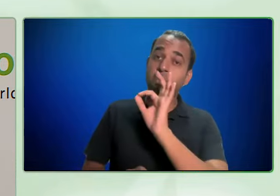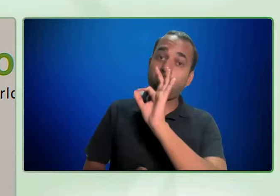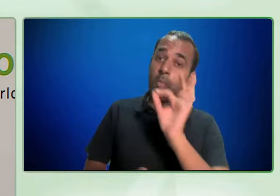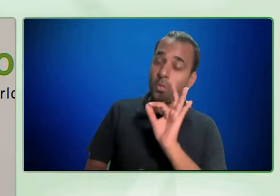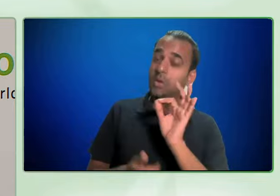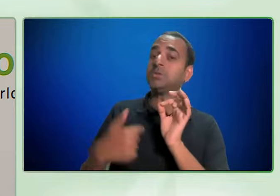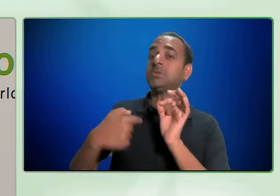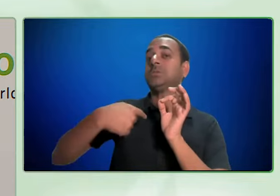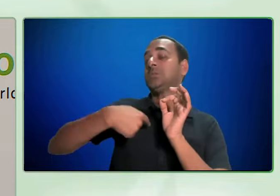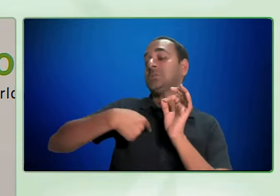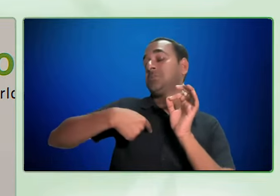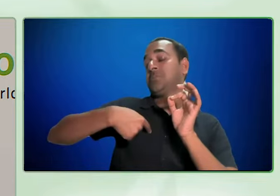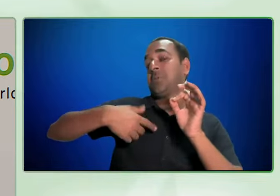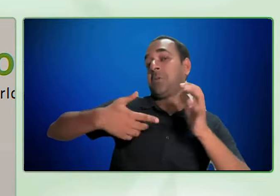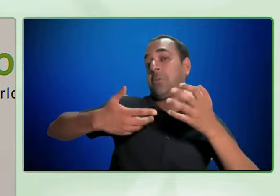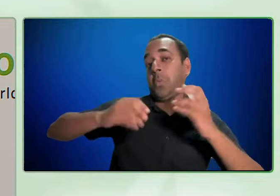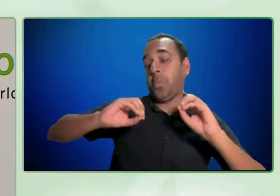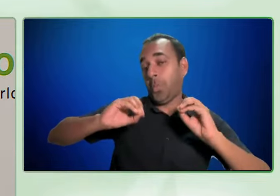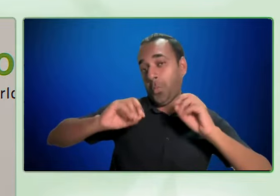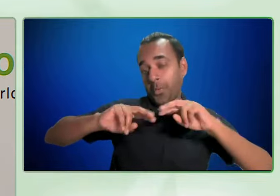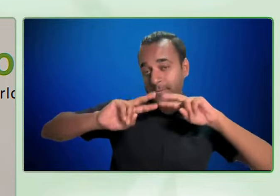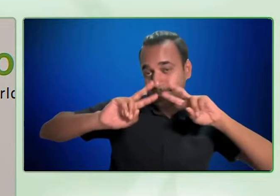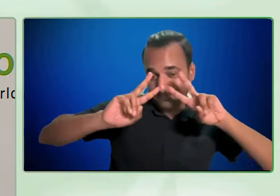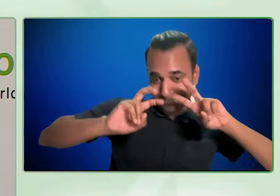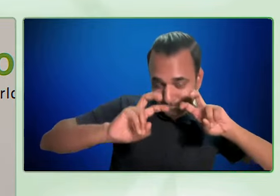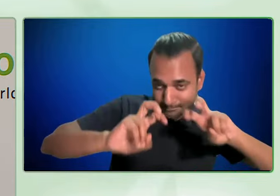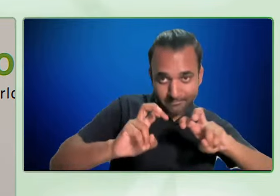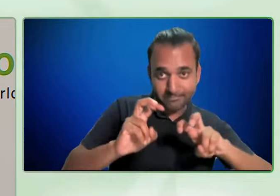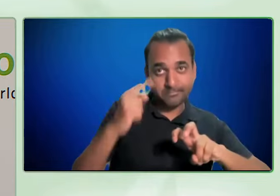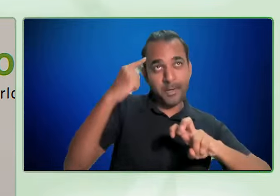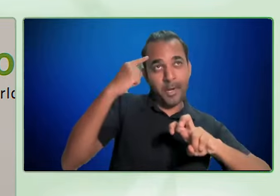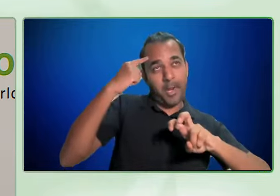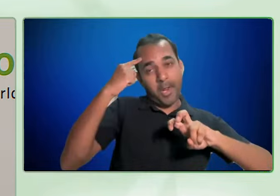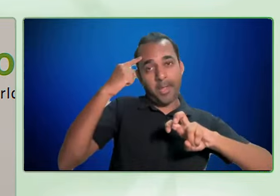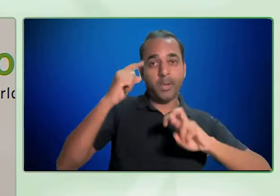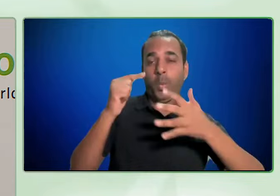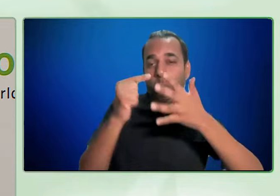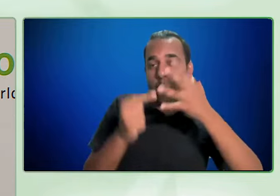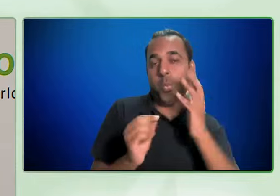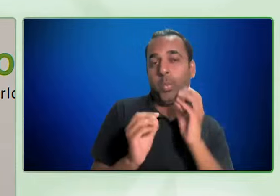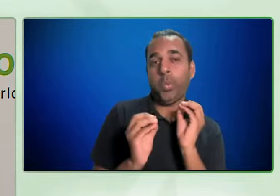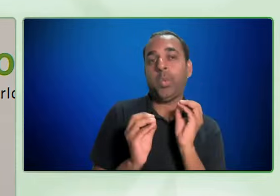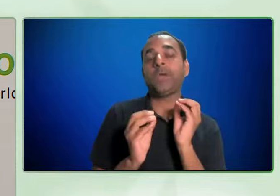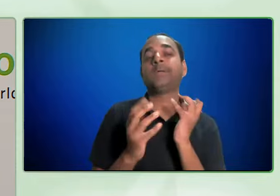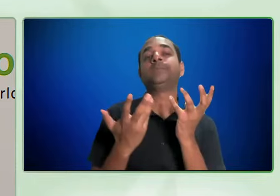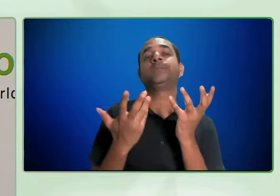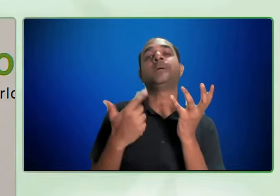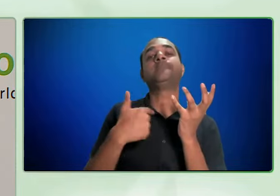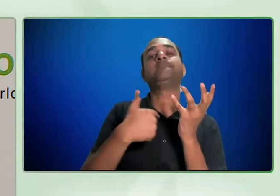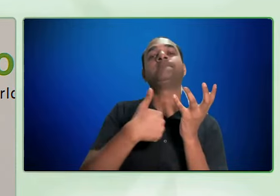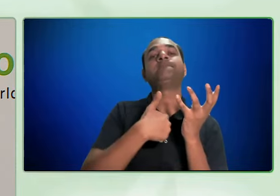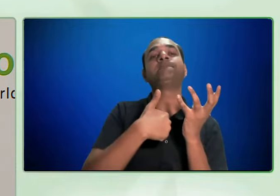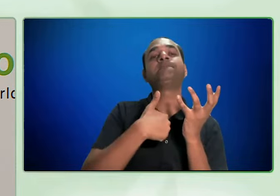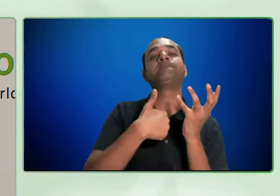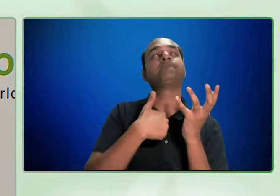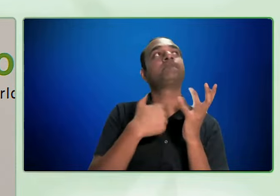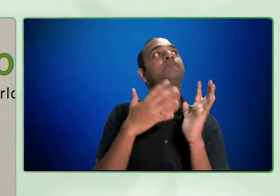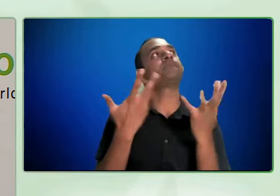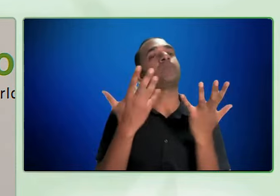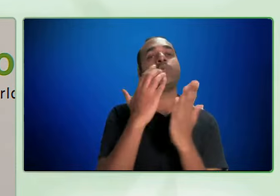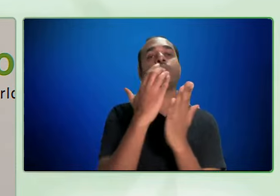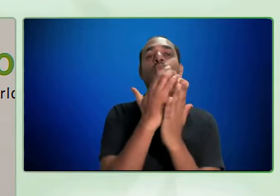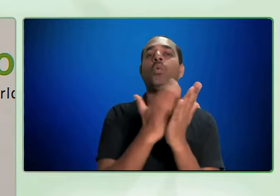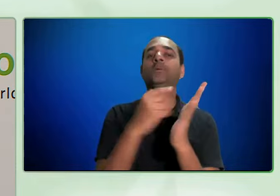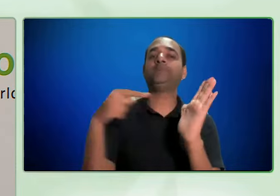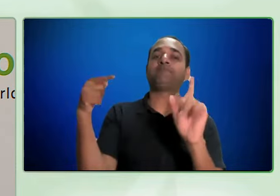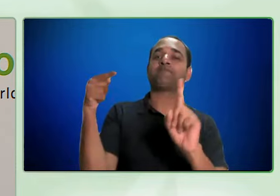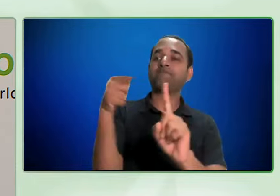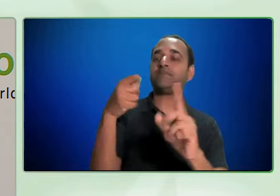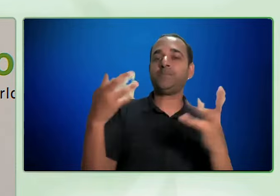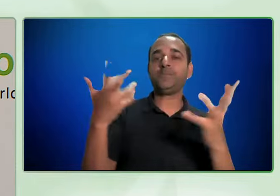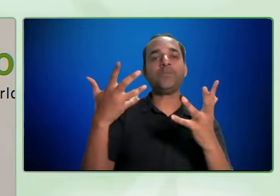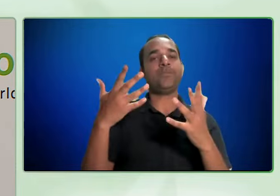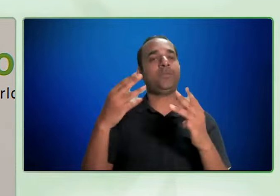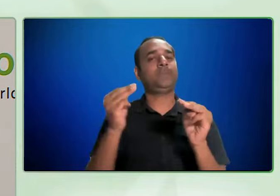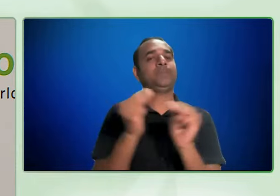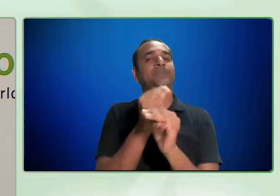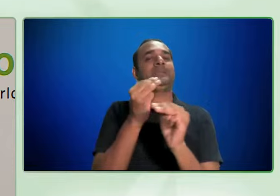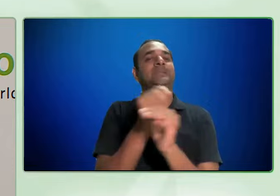Be sure to reach at least a certain group of 20 or 30 or 40% of the students who are